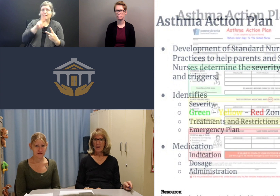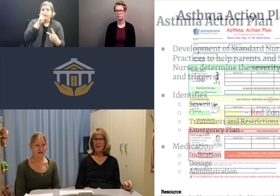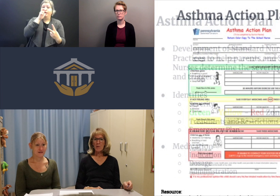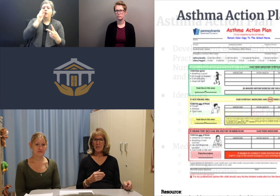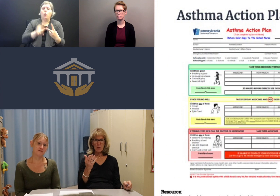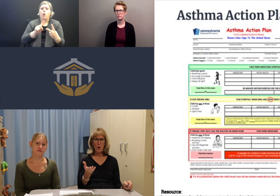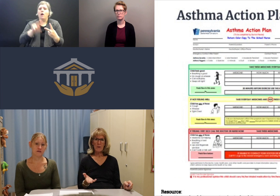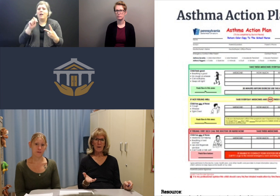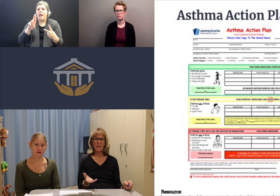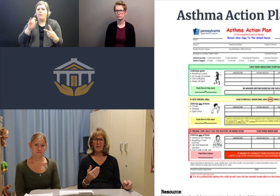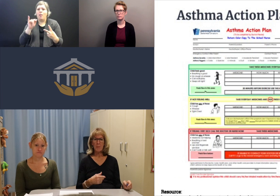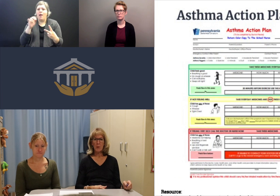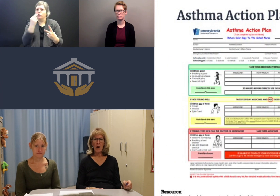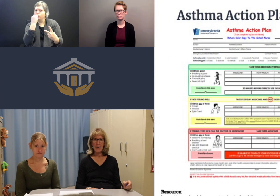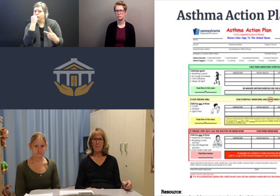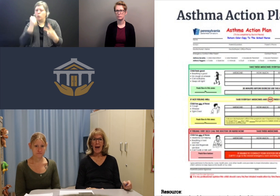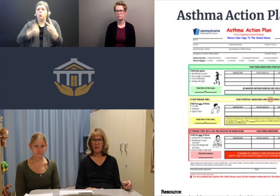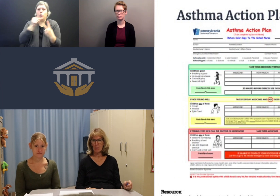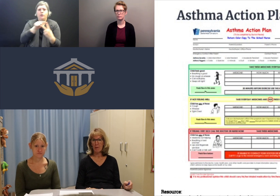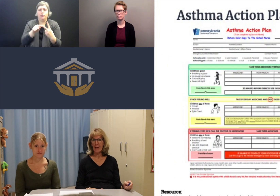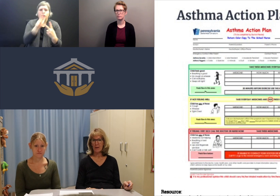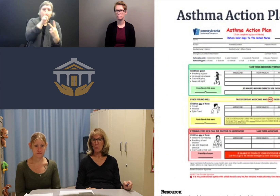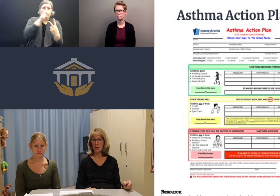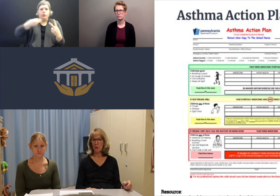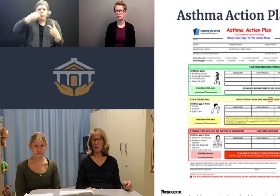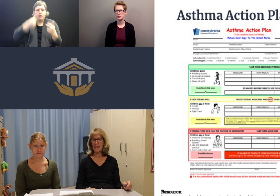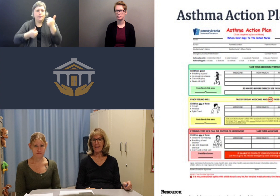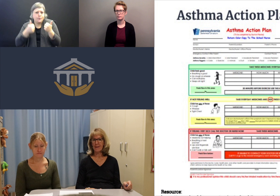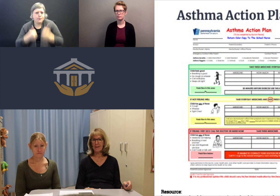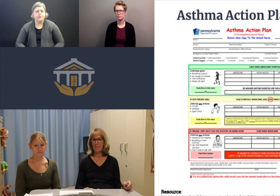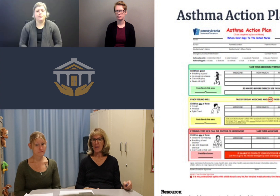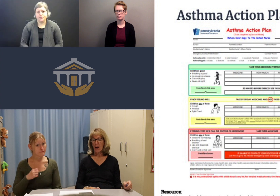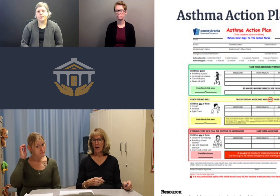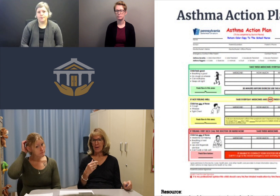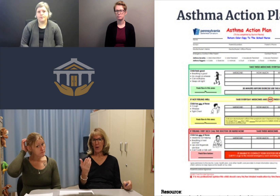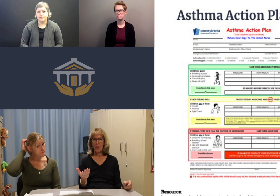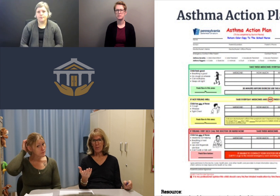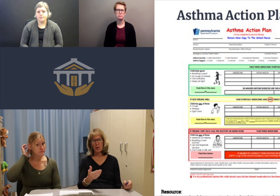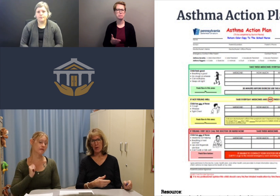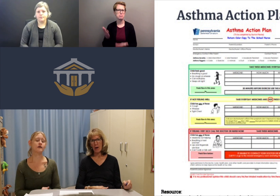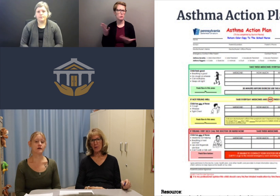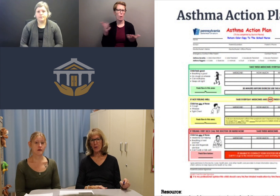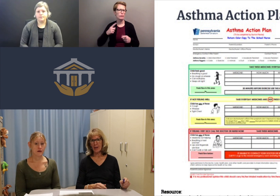And so this is what a typical asthma action plan will look like and, um, you know, your doctor